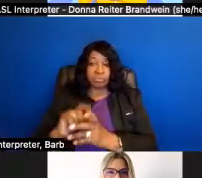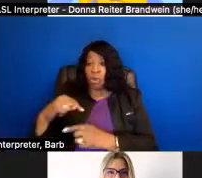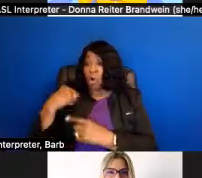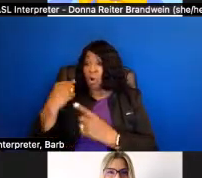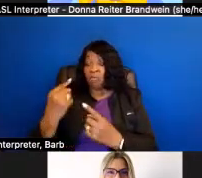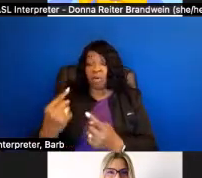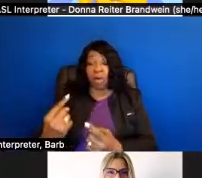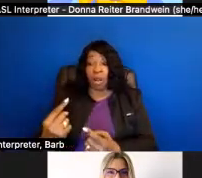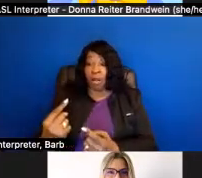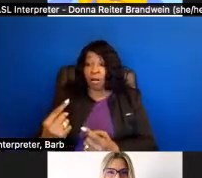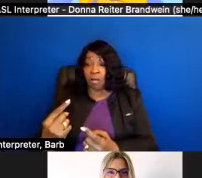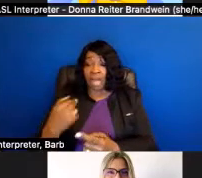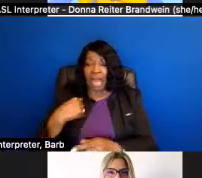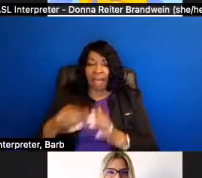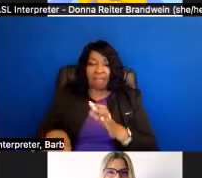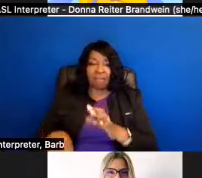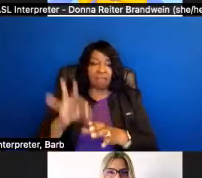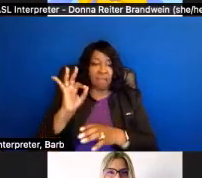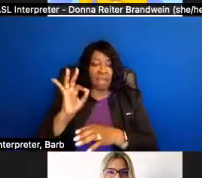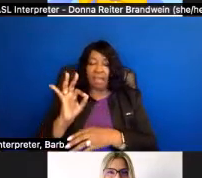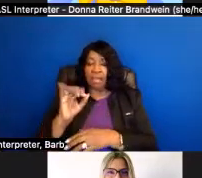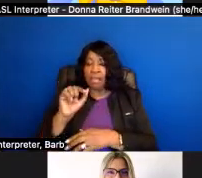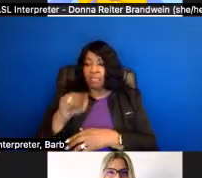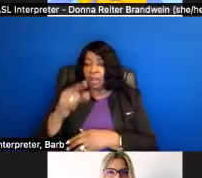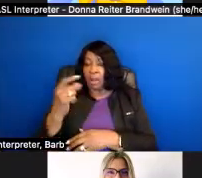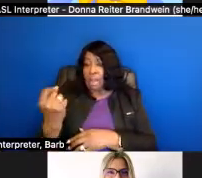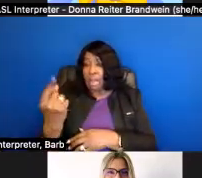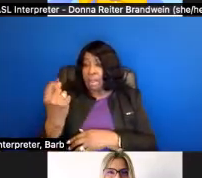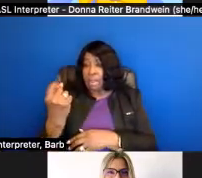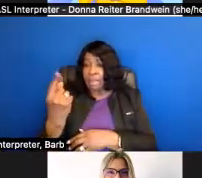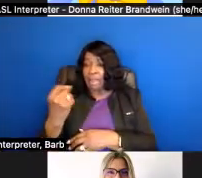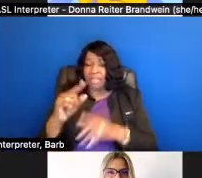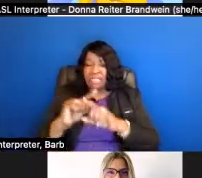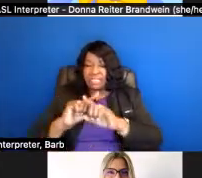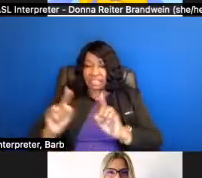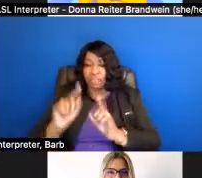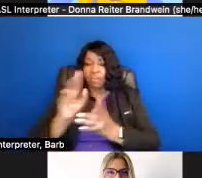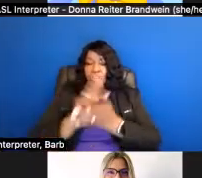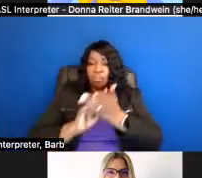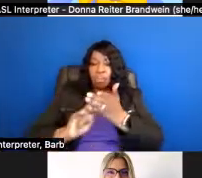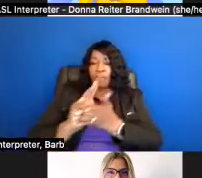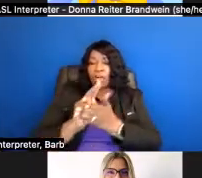I have found that there are 11 different universities where I would say